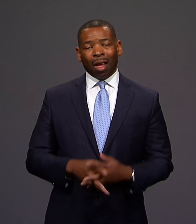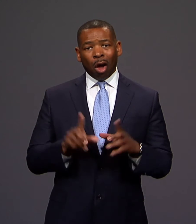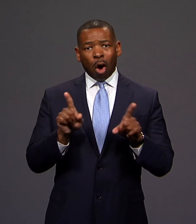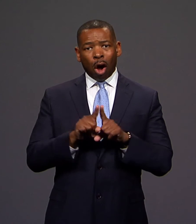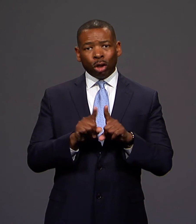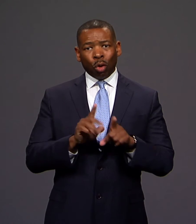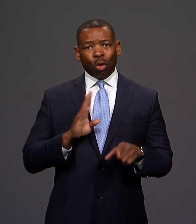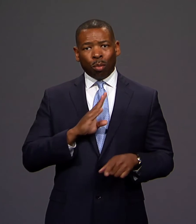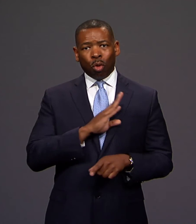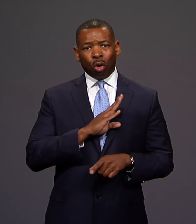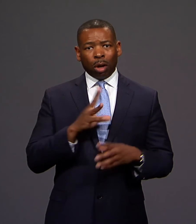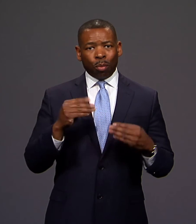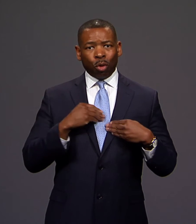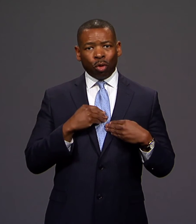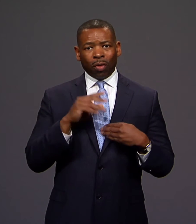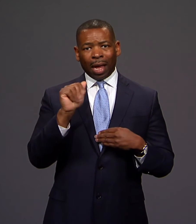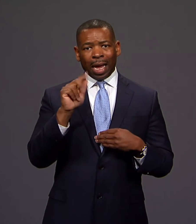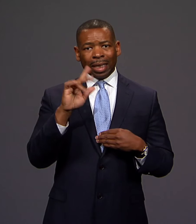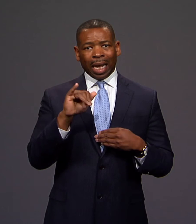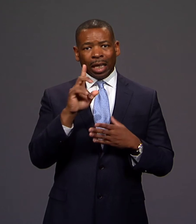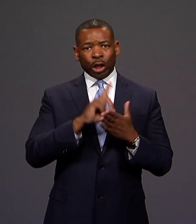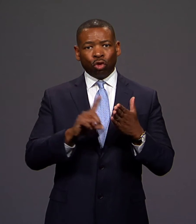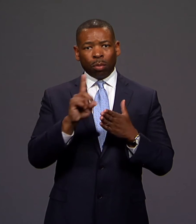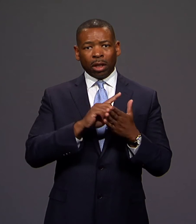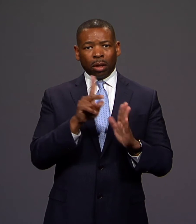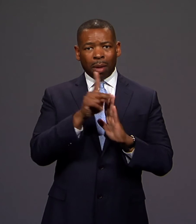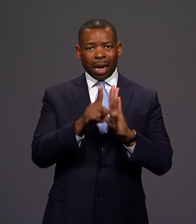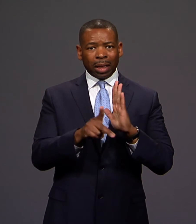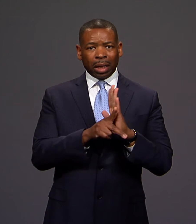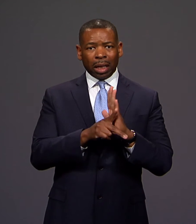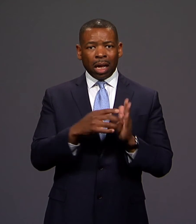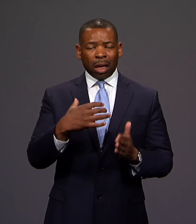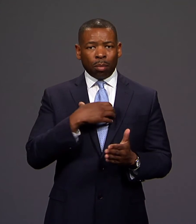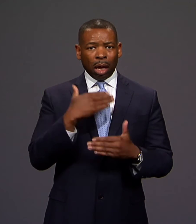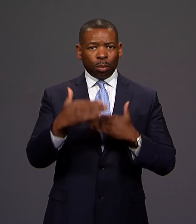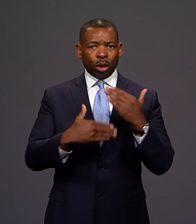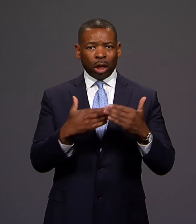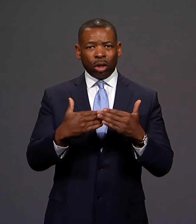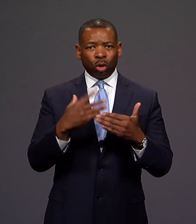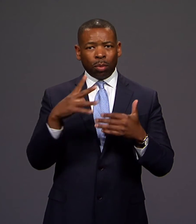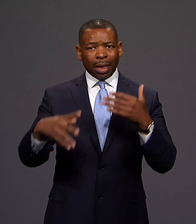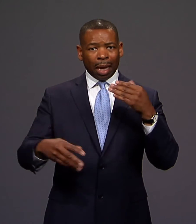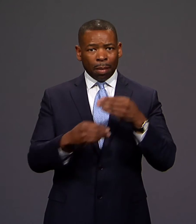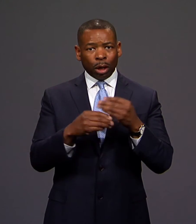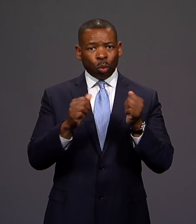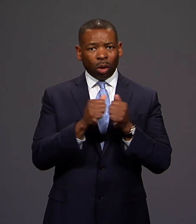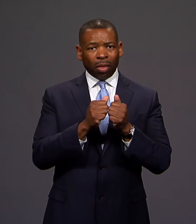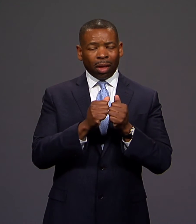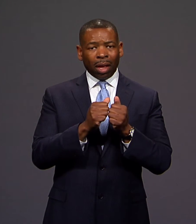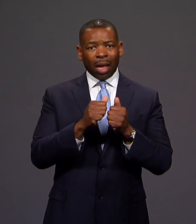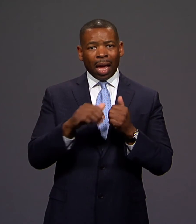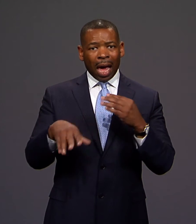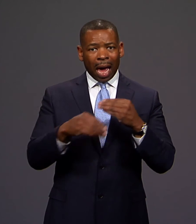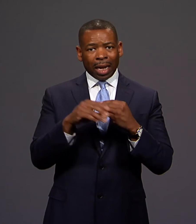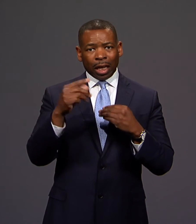Also, the Board approved that the Anti-Discrimination Policy and Complaint Procedure be amended